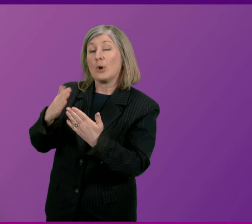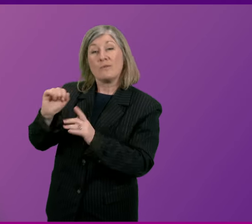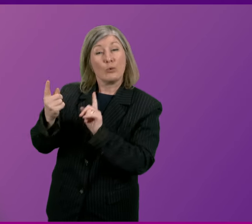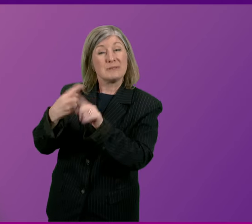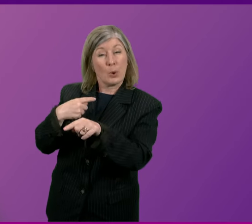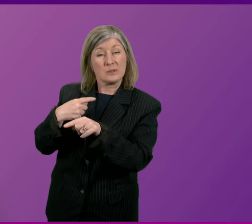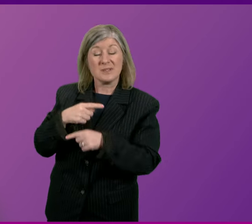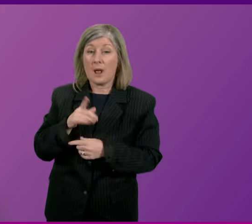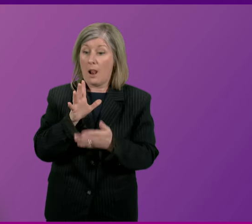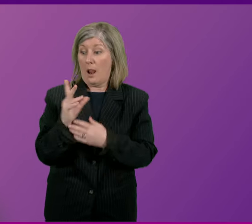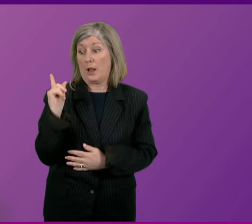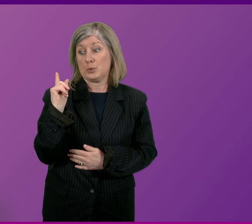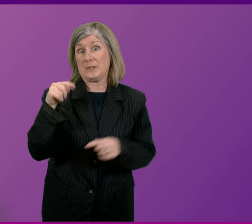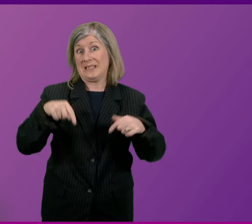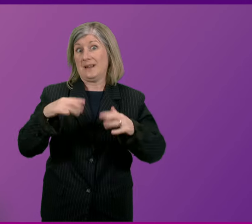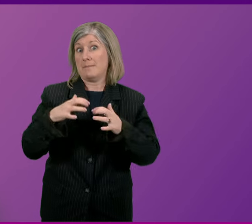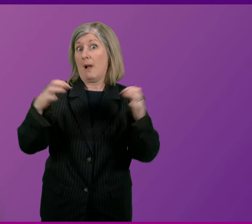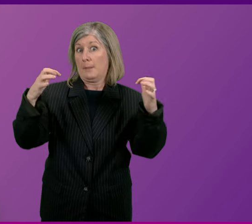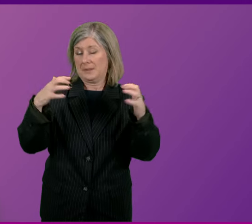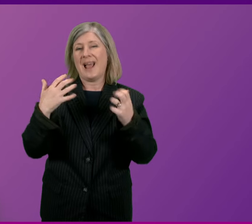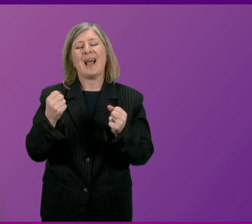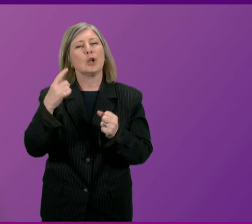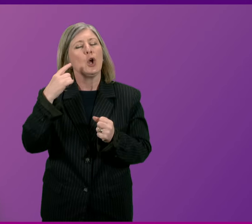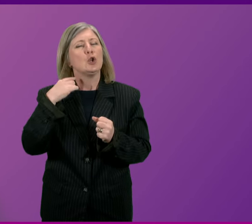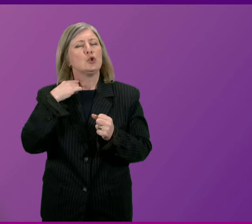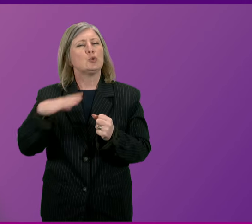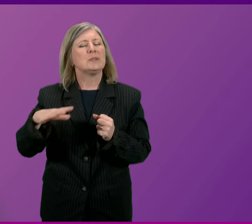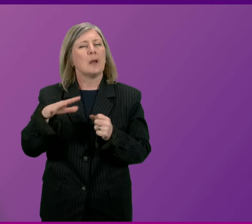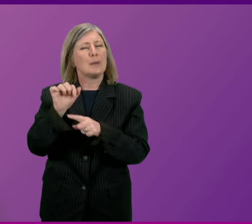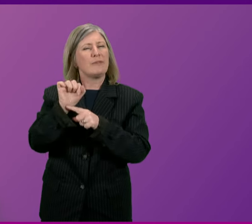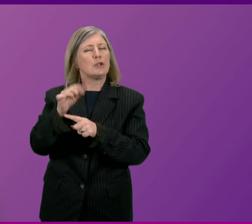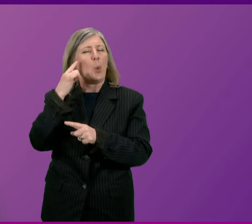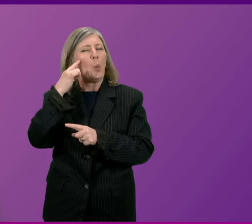Last week, the Parliament’s Equalities, Human Rights and Civil Justice Committee heard from a panel of witnesses on suicide prevention, including representatives of the Scottish